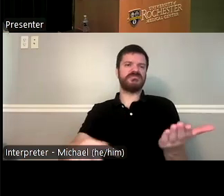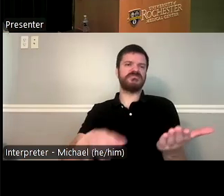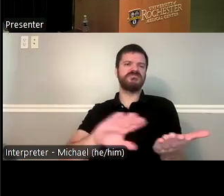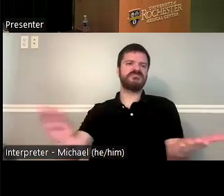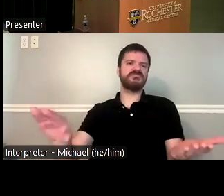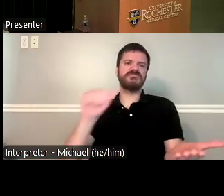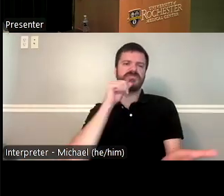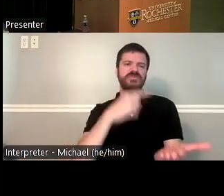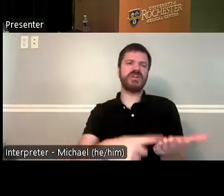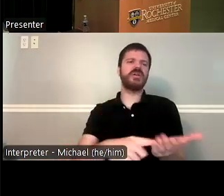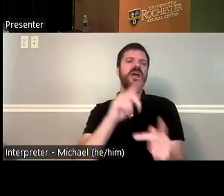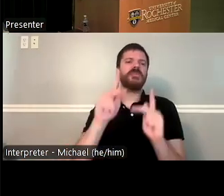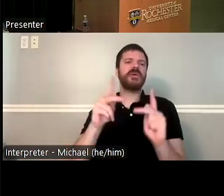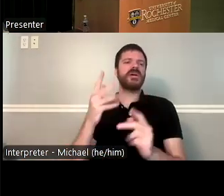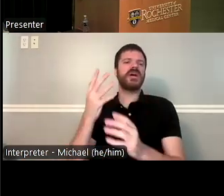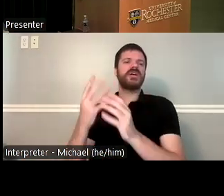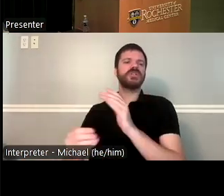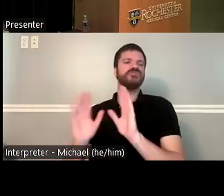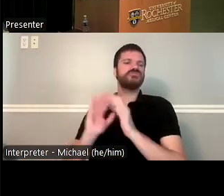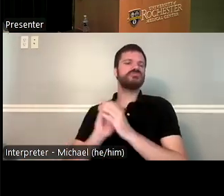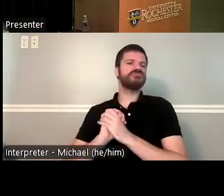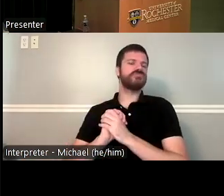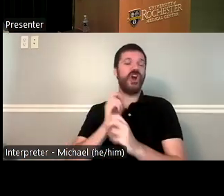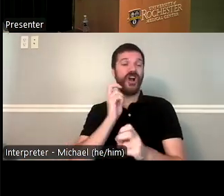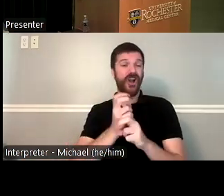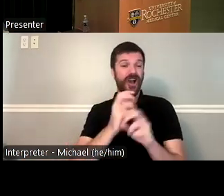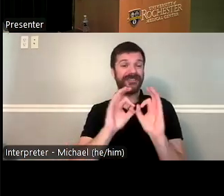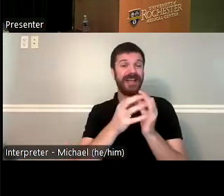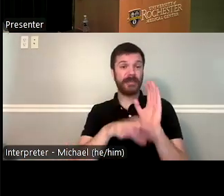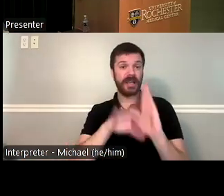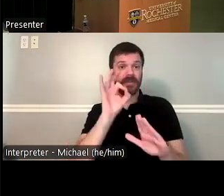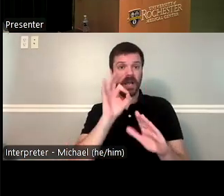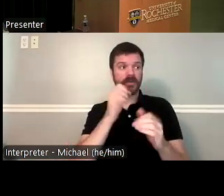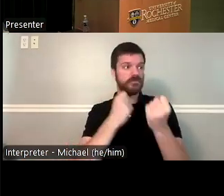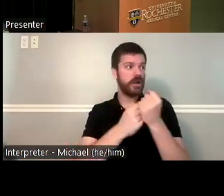it's hard for families to get support in the wake in the aftermath they're more likely to